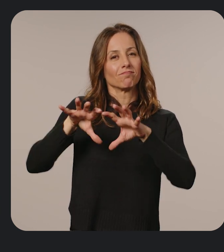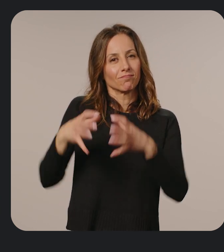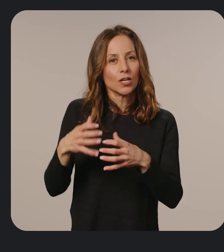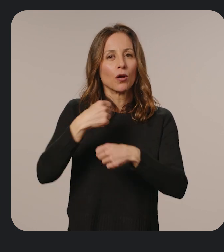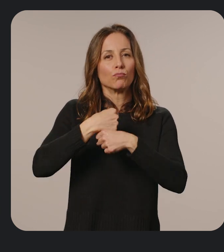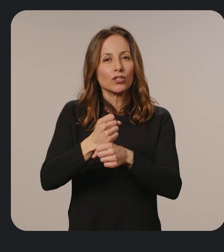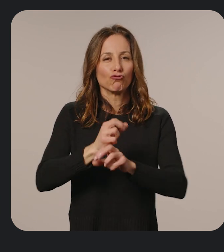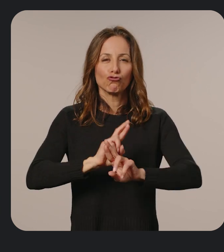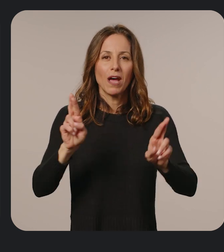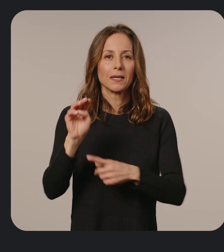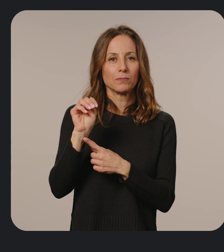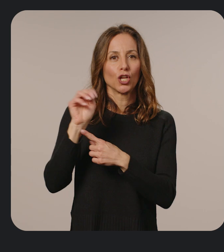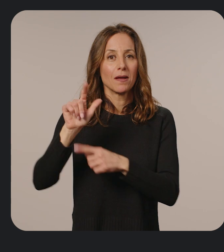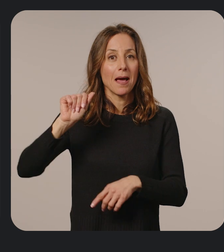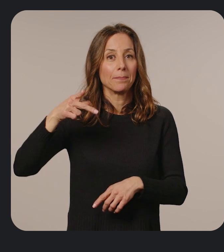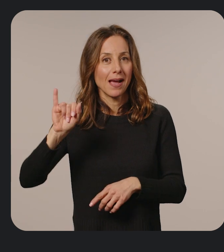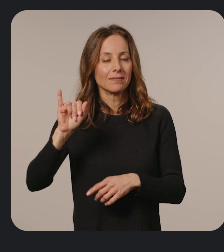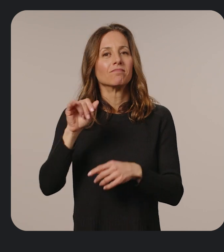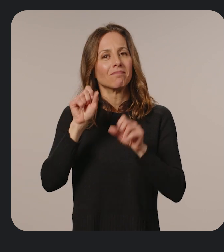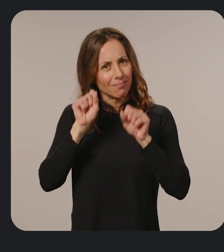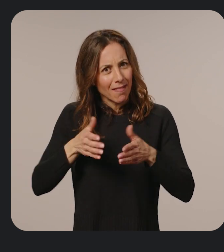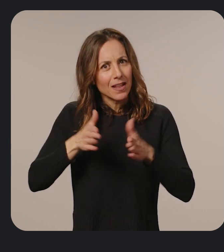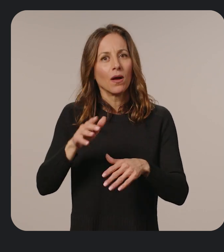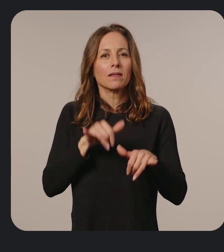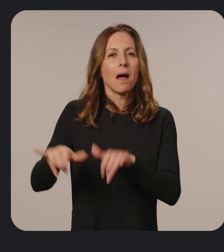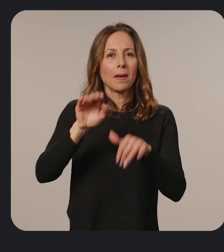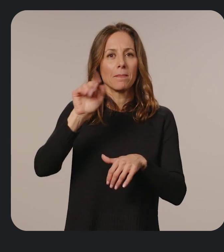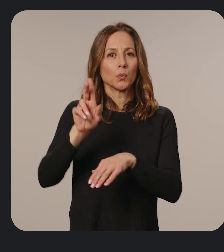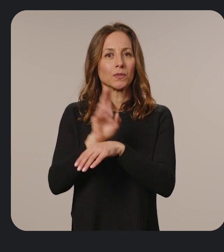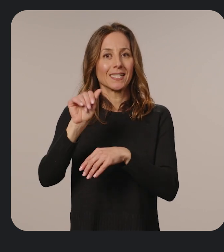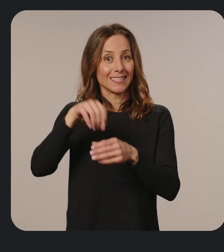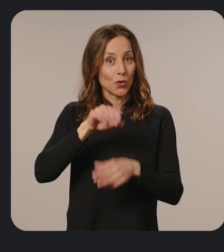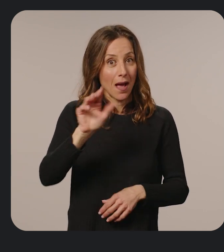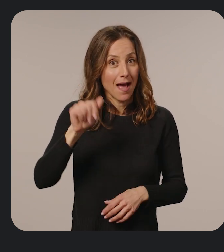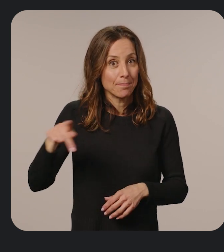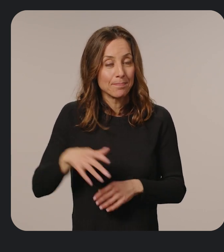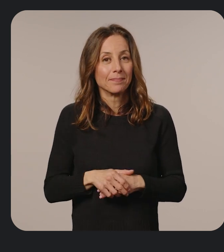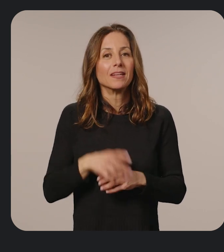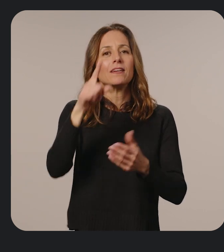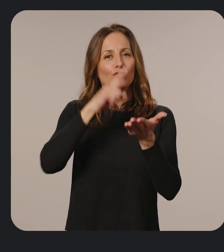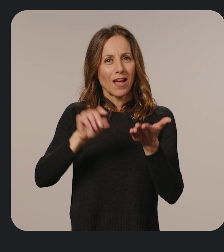it is a set of production-ready machine learning APIs that enable common ML use cases in your app